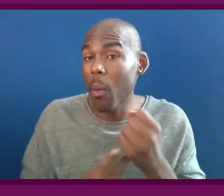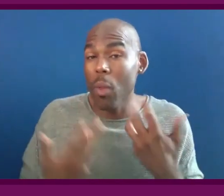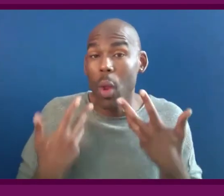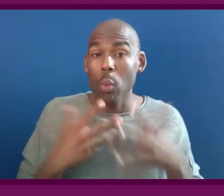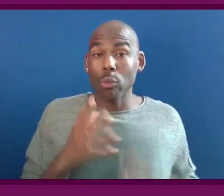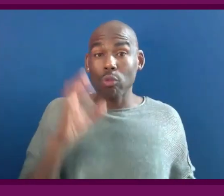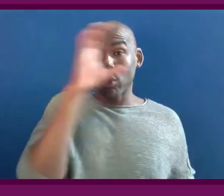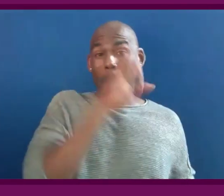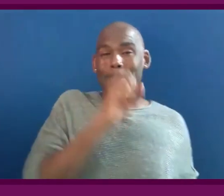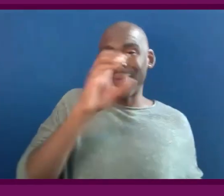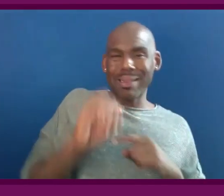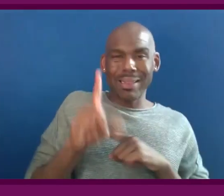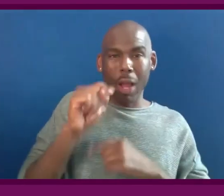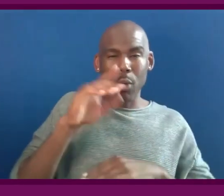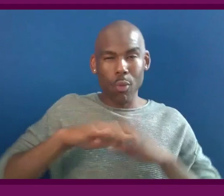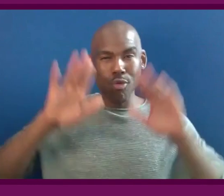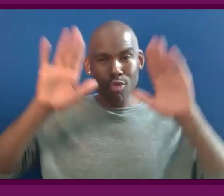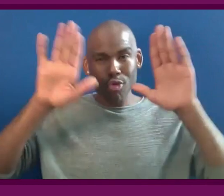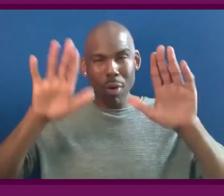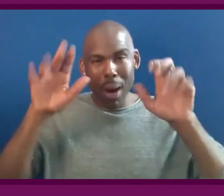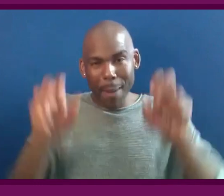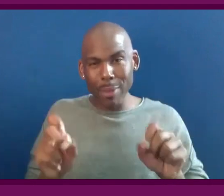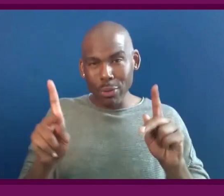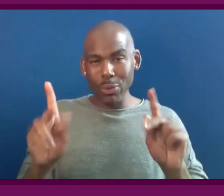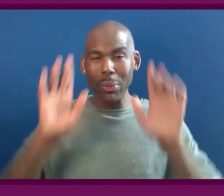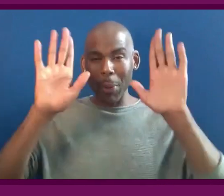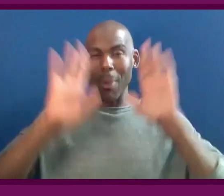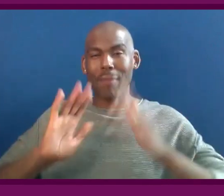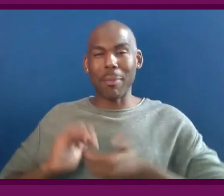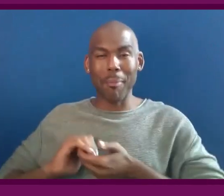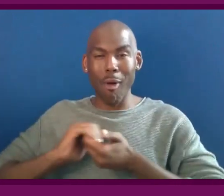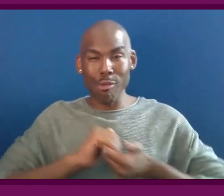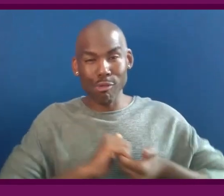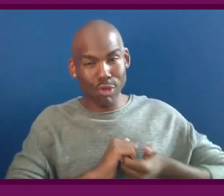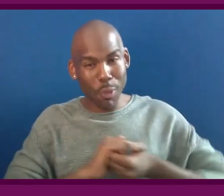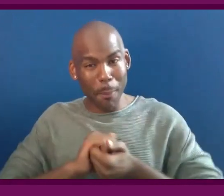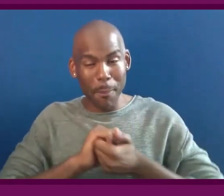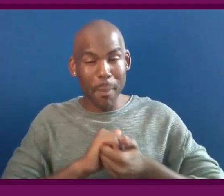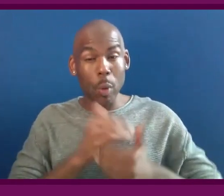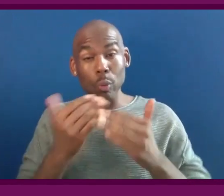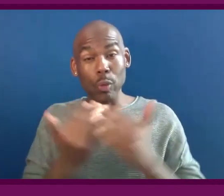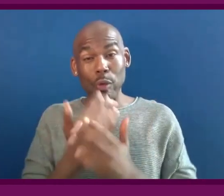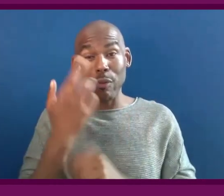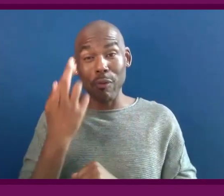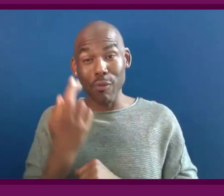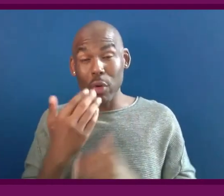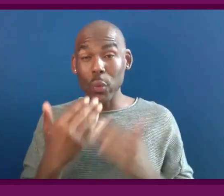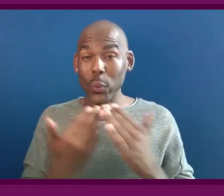not missing out on a great opportunity, a wonderful partnership, a new friend, a new